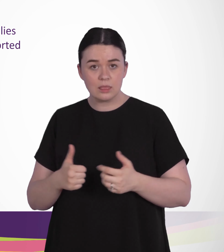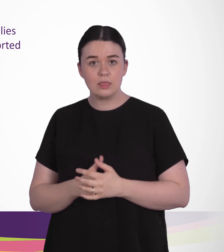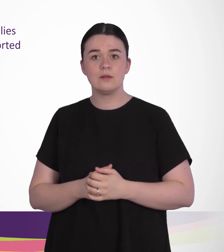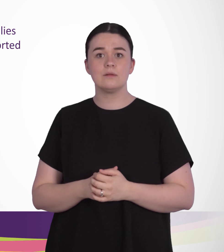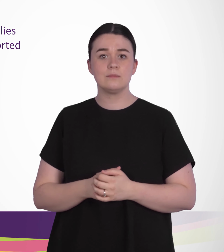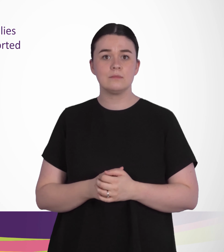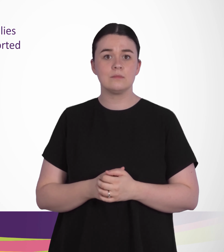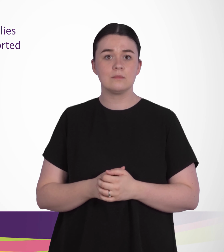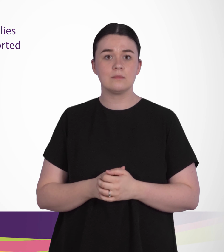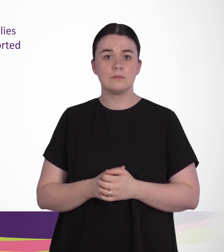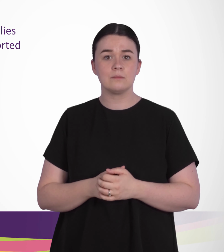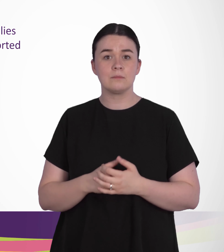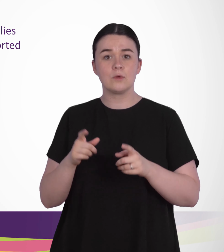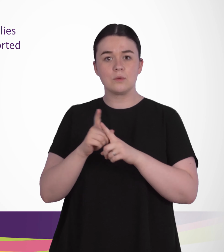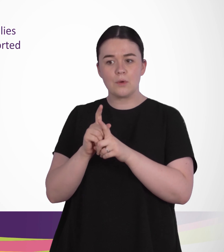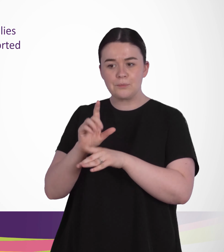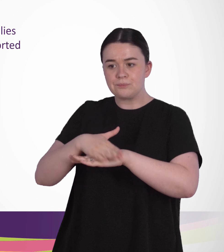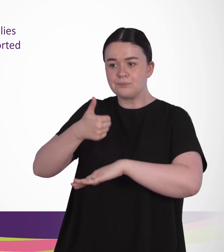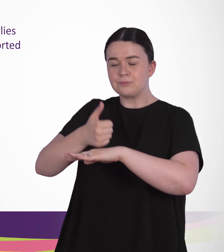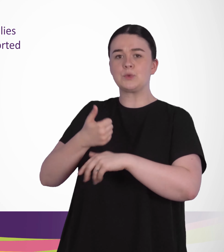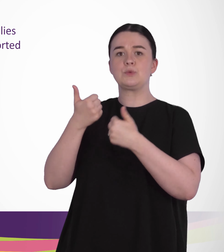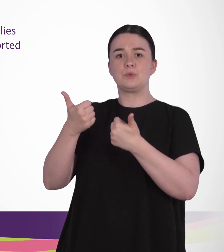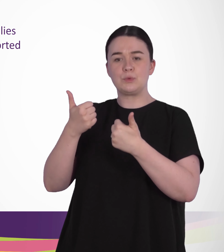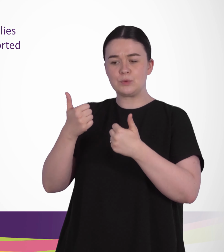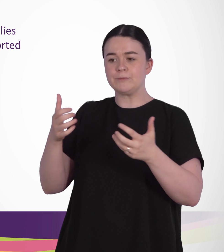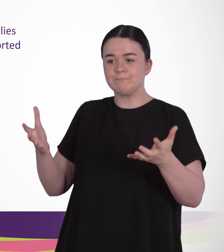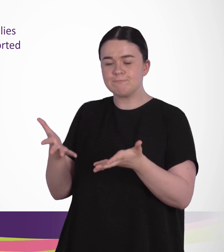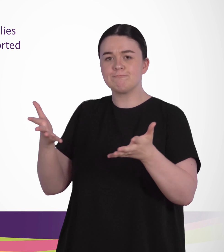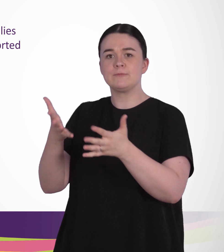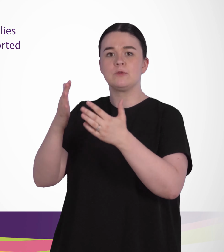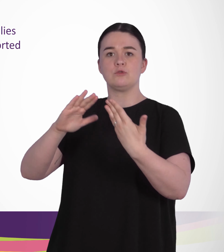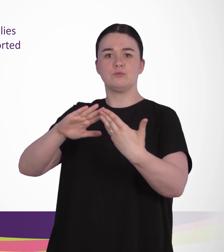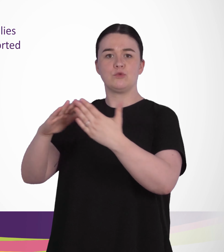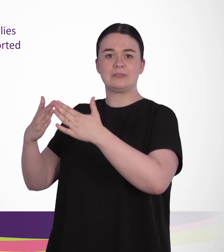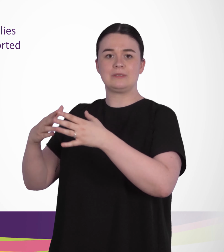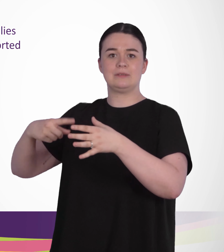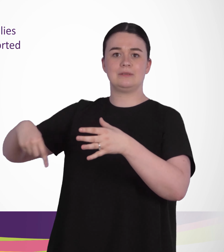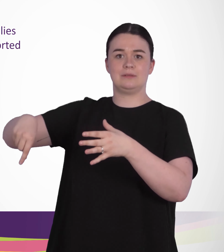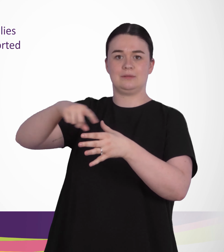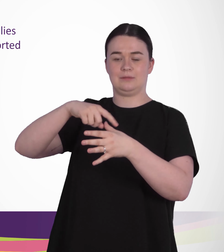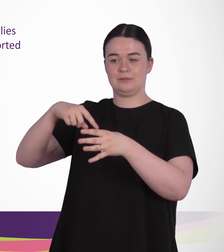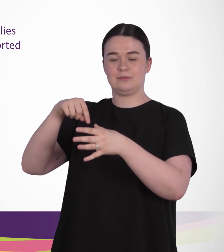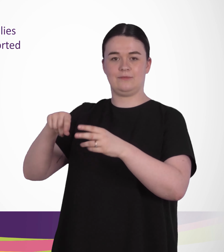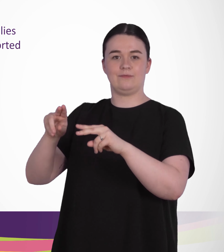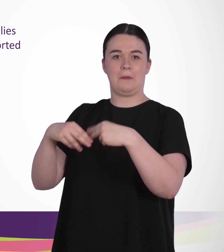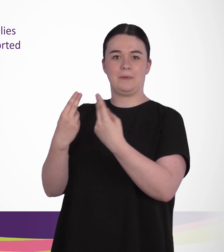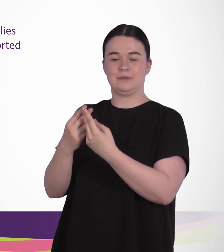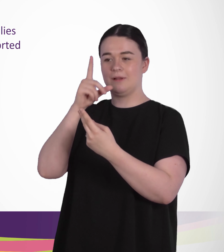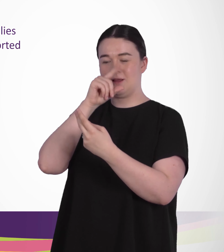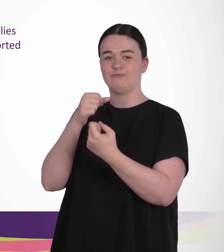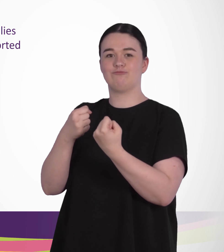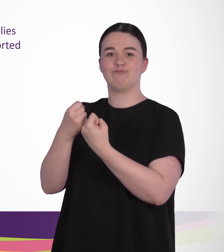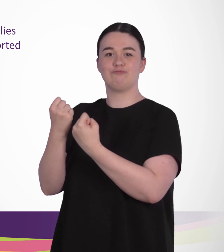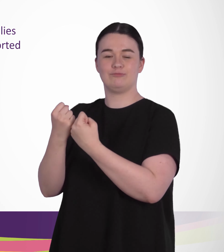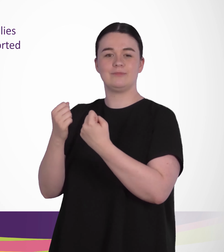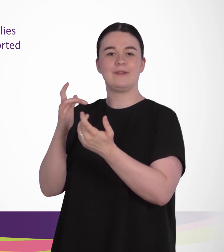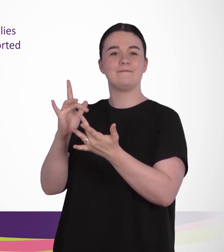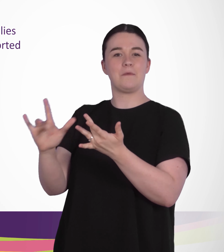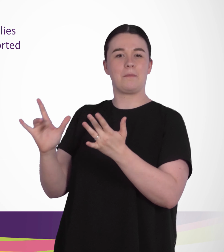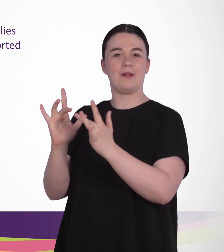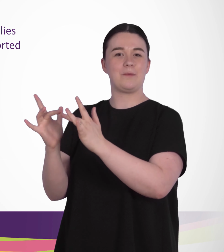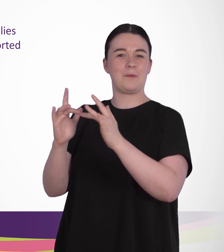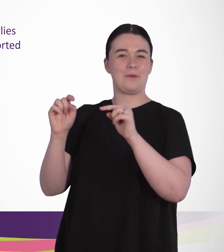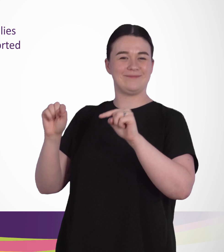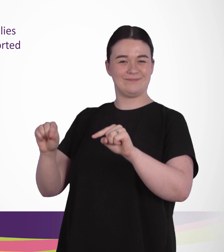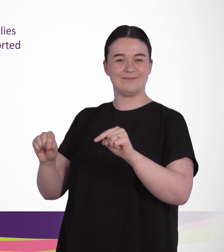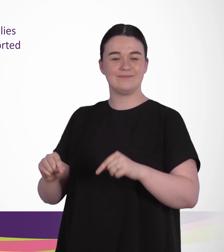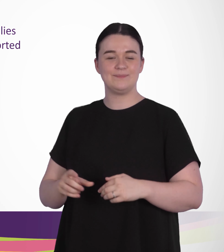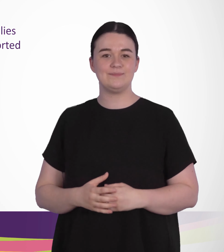and establishing and building communities and informal networks around families.